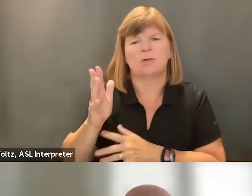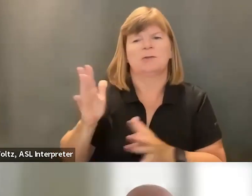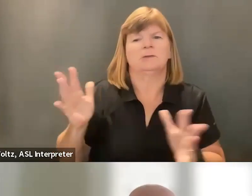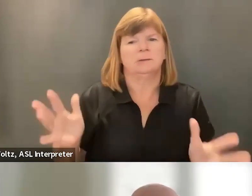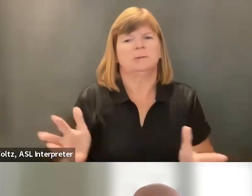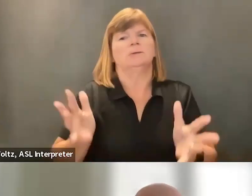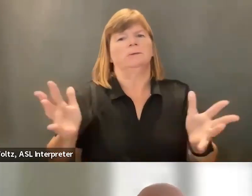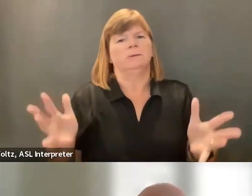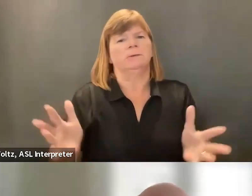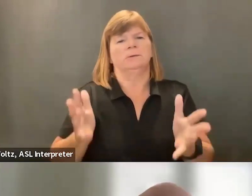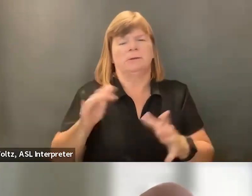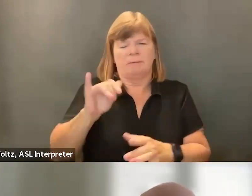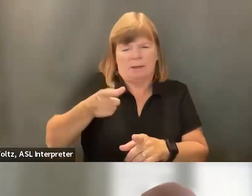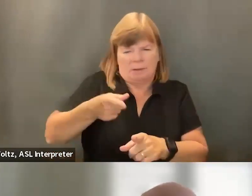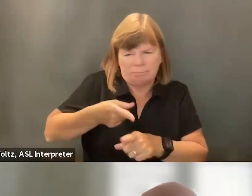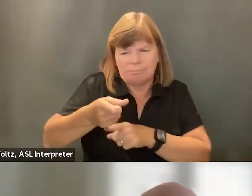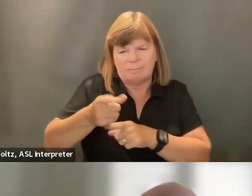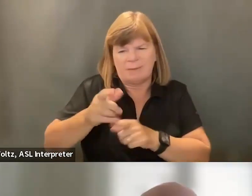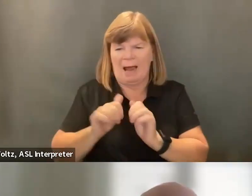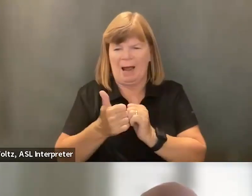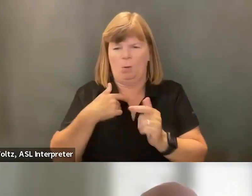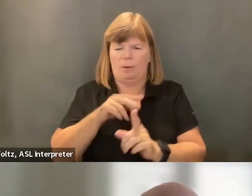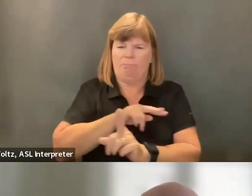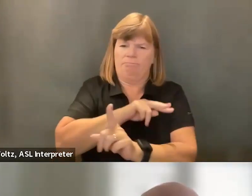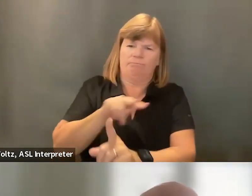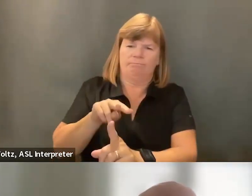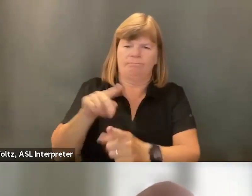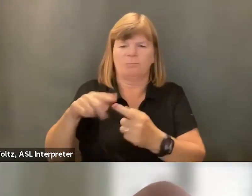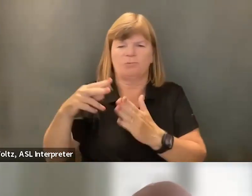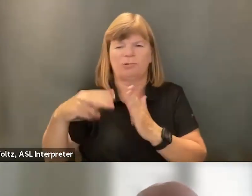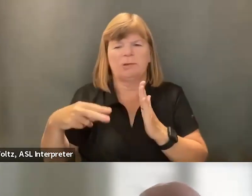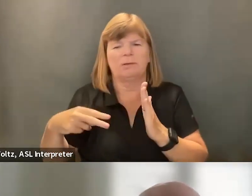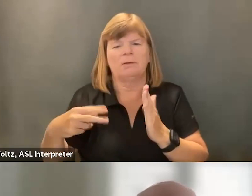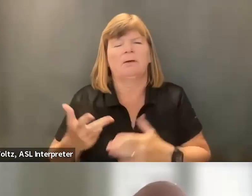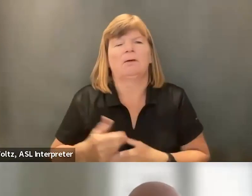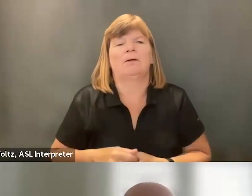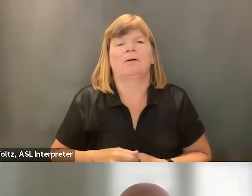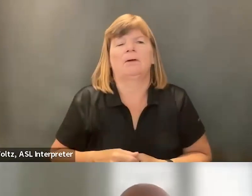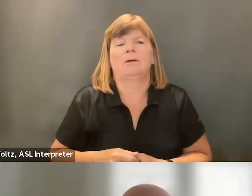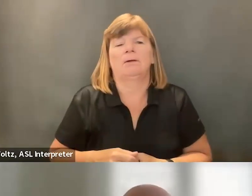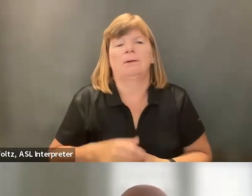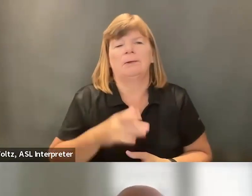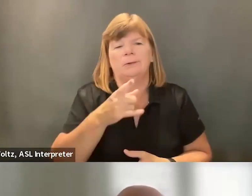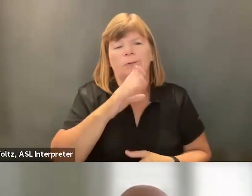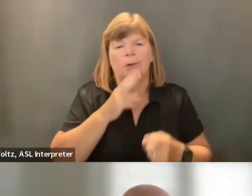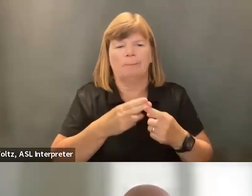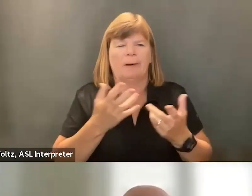area of how we think about reading it you know and again you've talked about it pinpointed oral